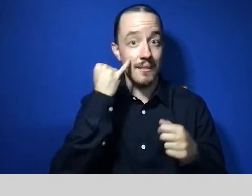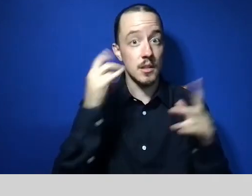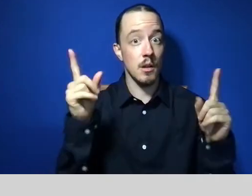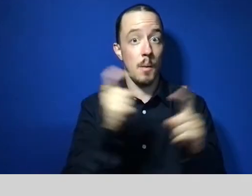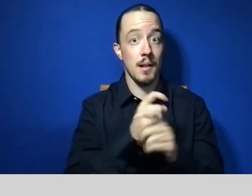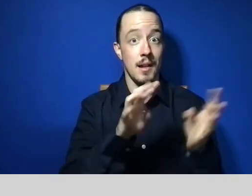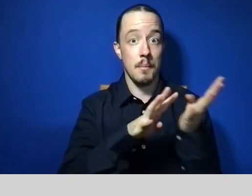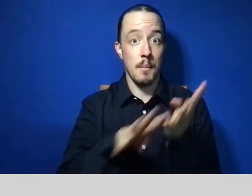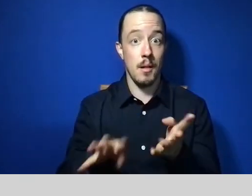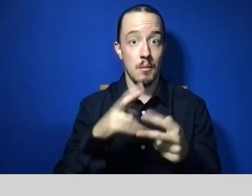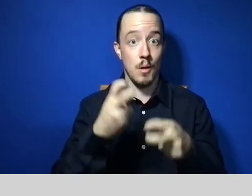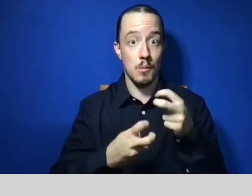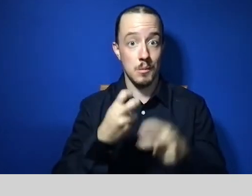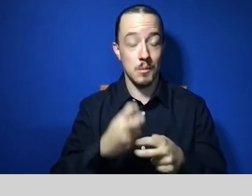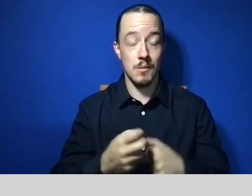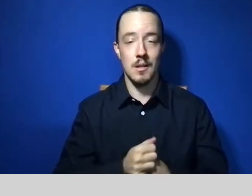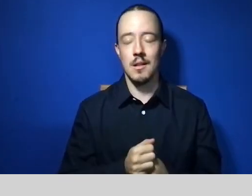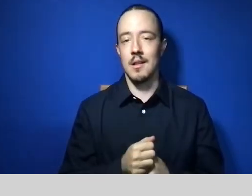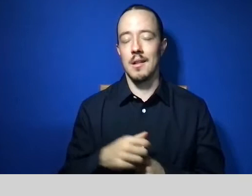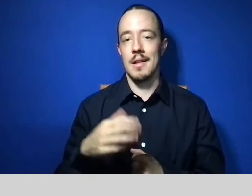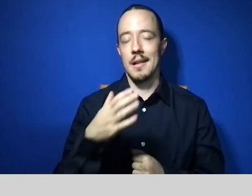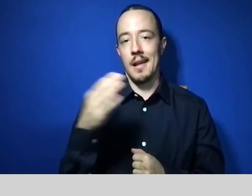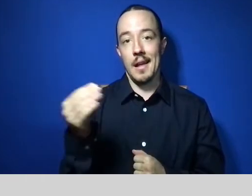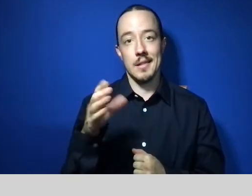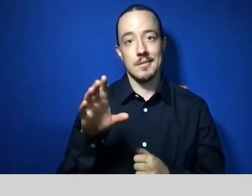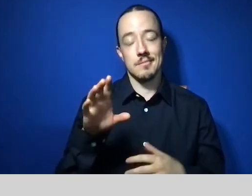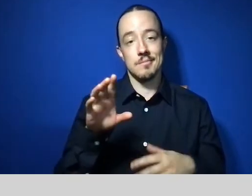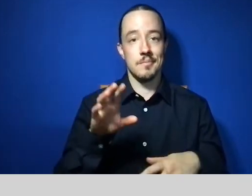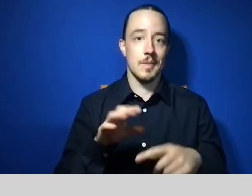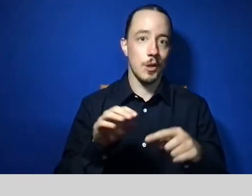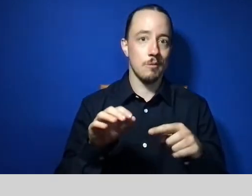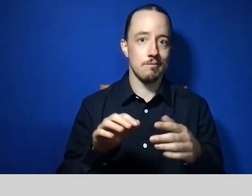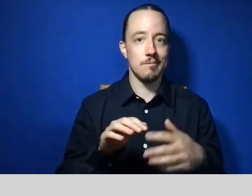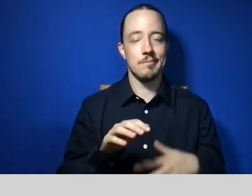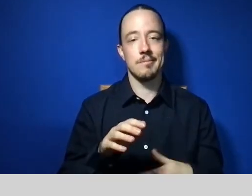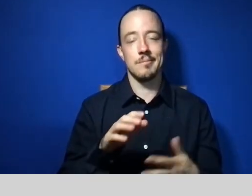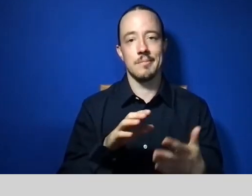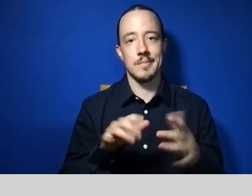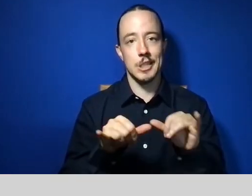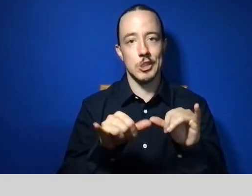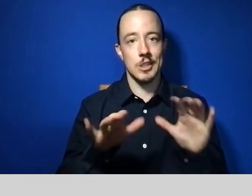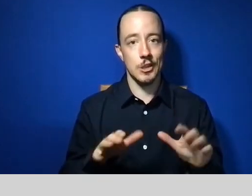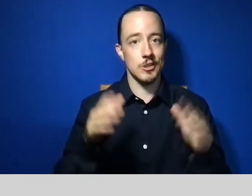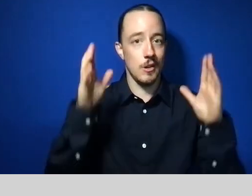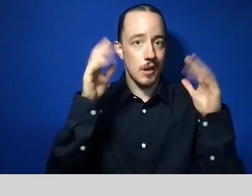If it's a complicated pipeline and because developers are spending their time on it, it's also gonna cost the company money.